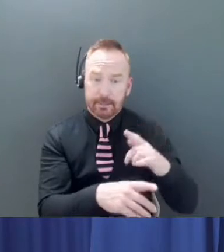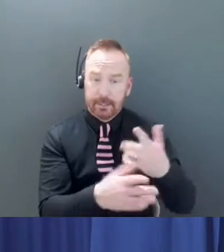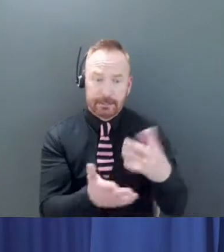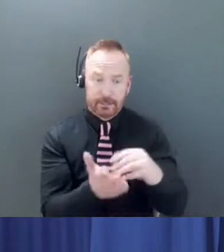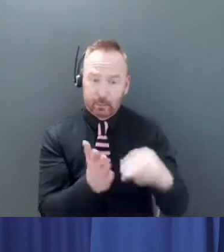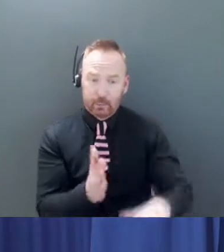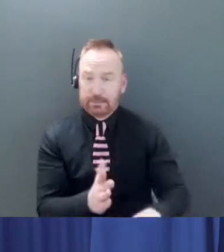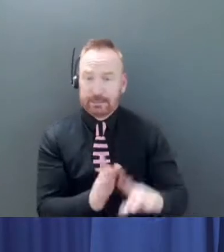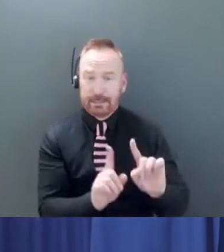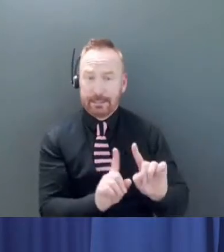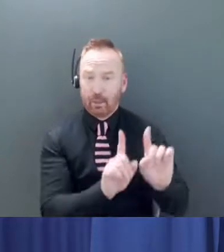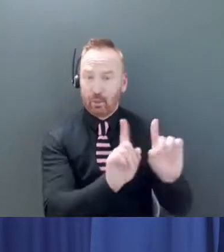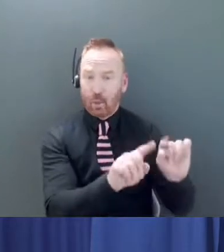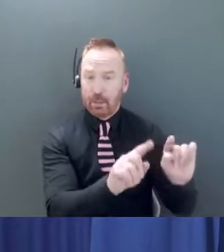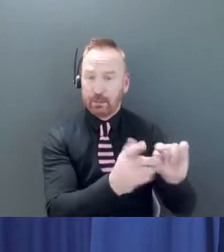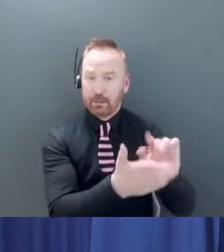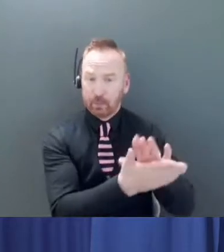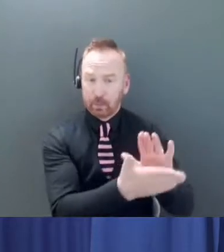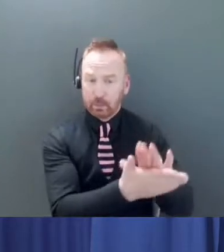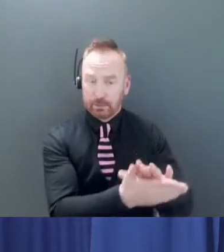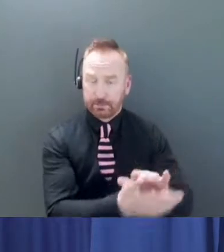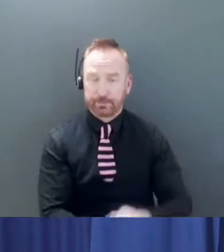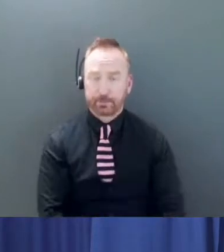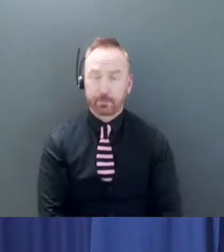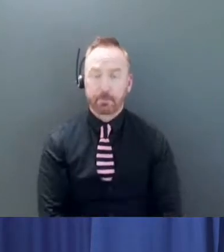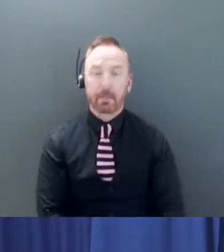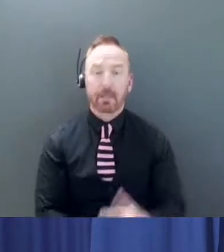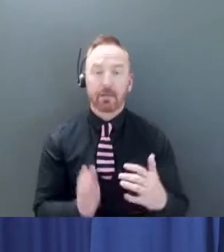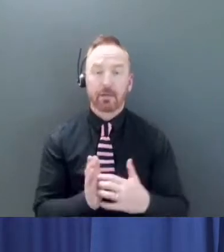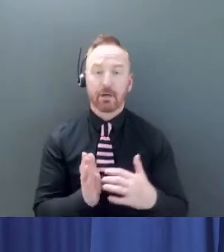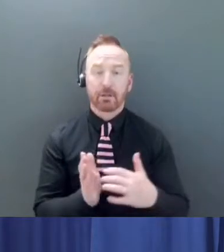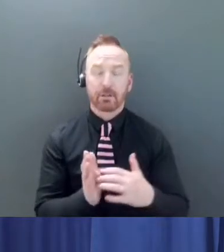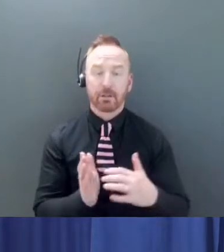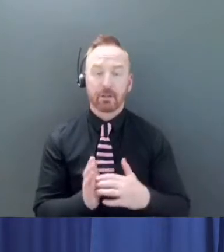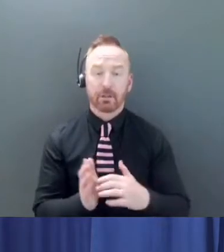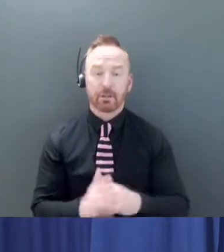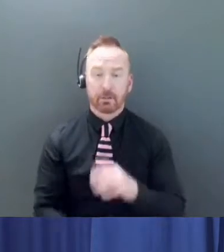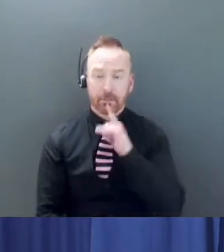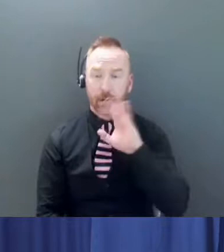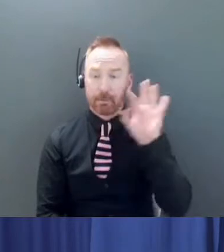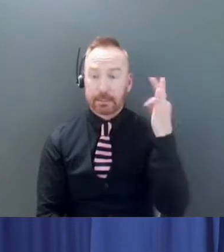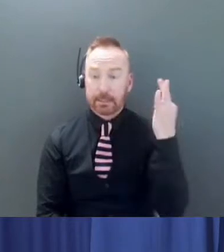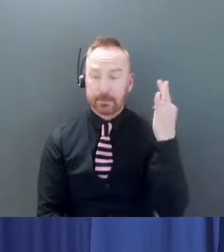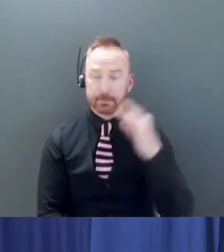school for the students.